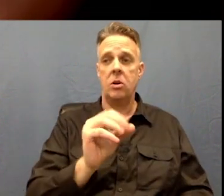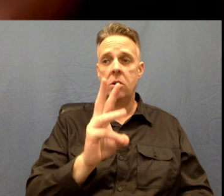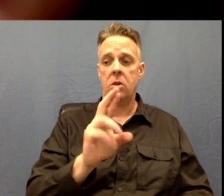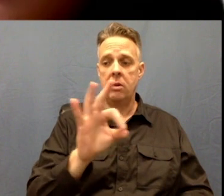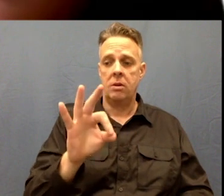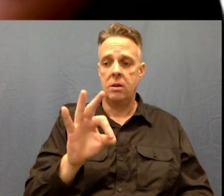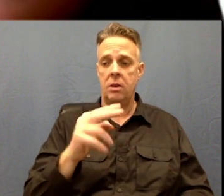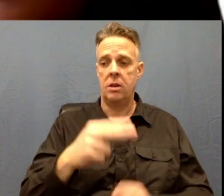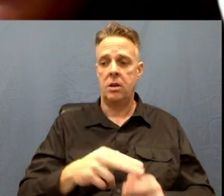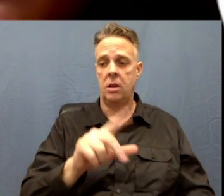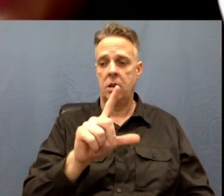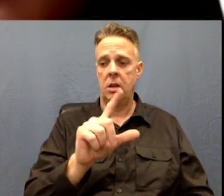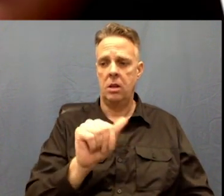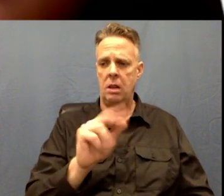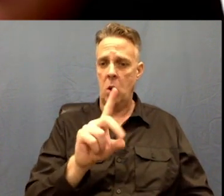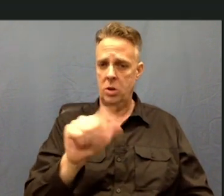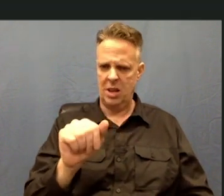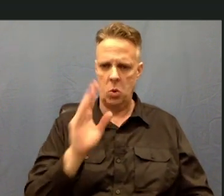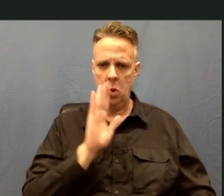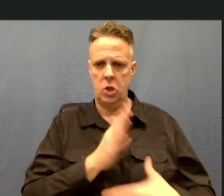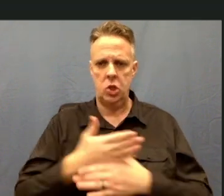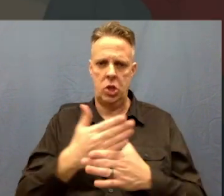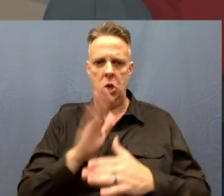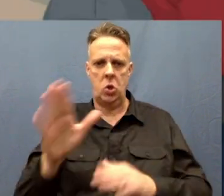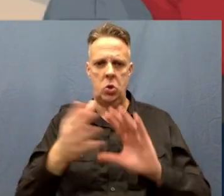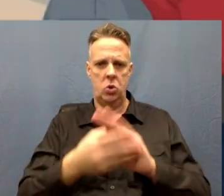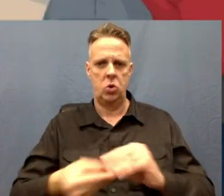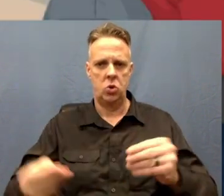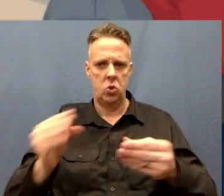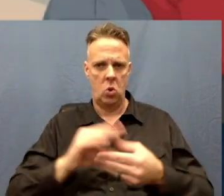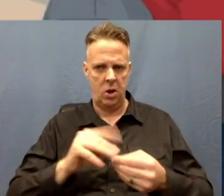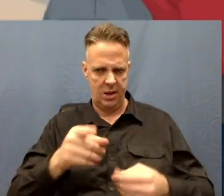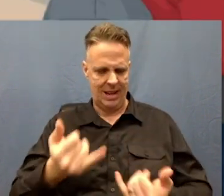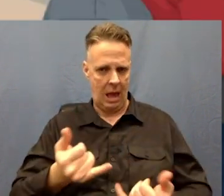RELIEF FUND RECIPIENT, LAURA, TO SHARE HER STORY WITH US. I BELIEVE SHE'S ON THE PHONE.